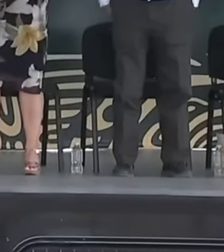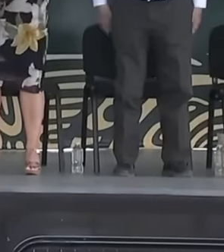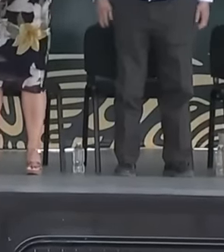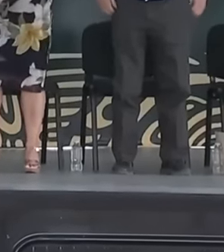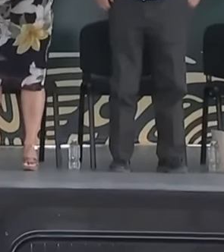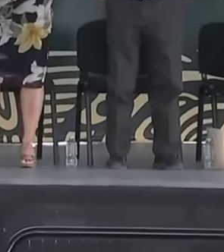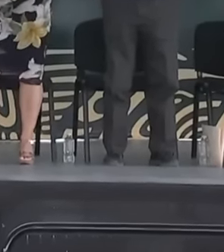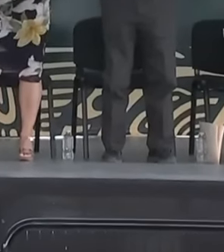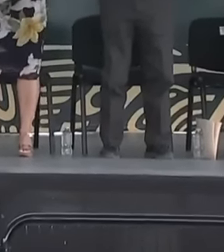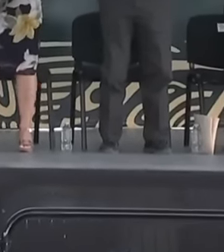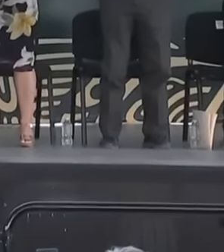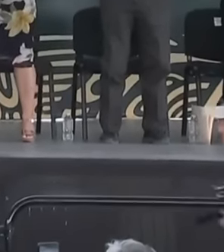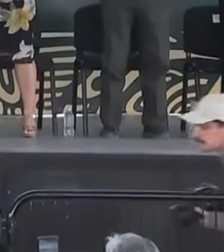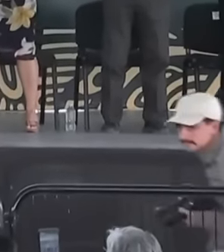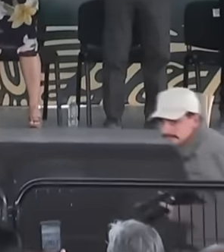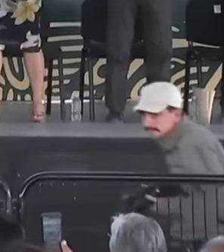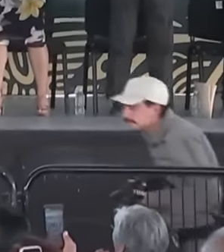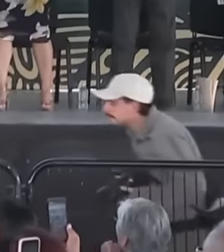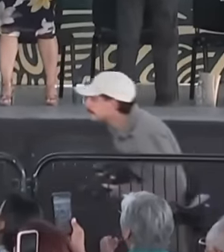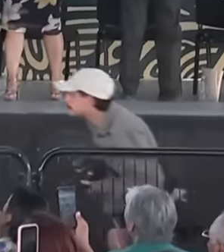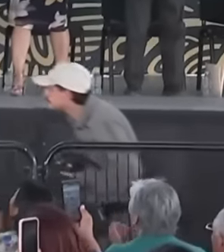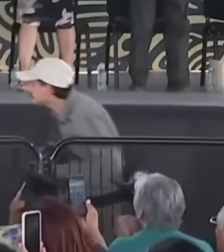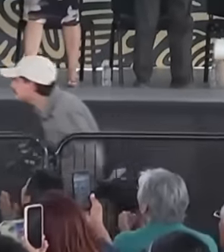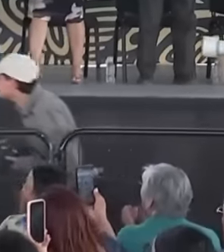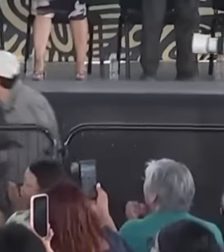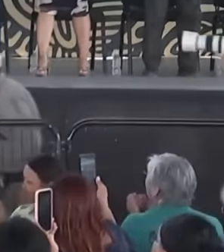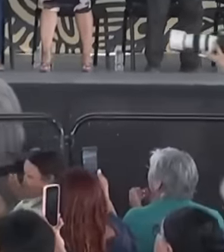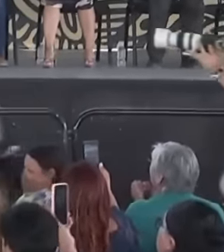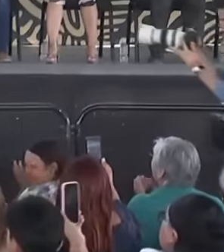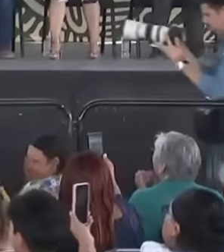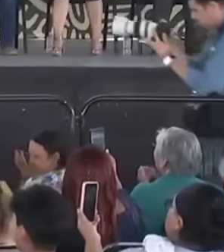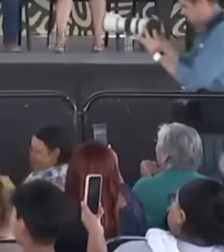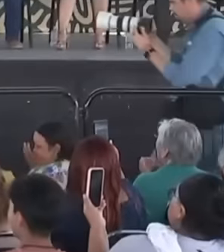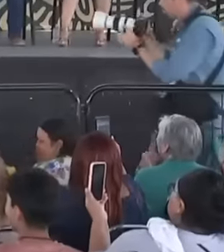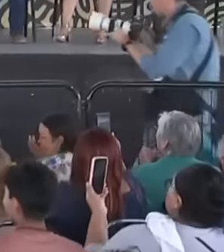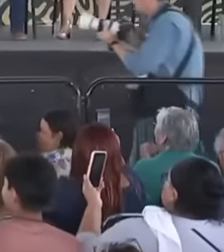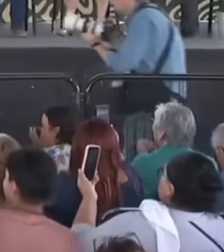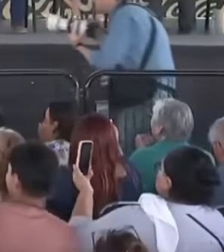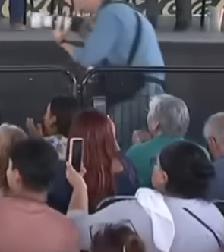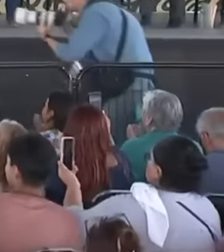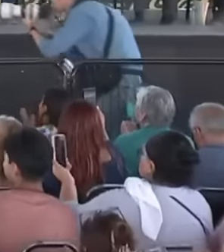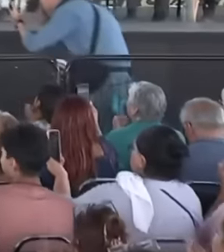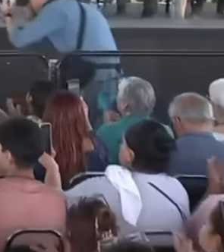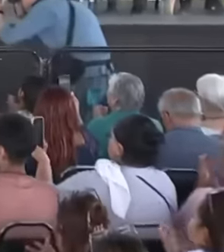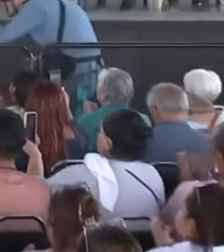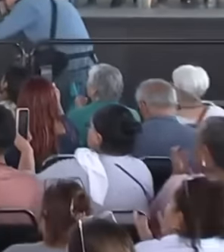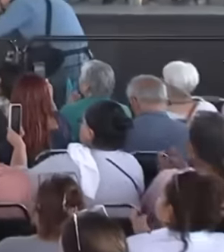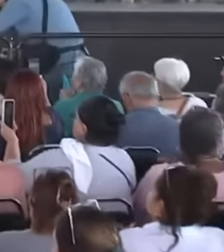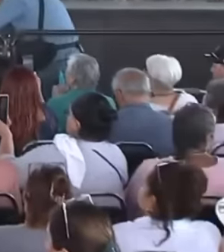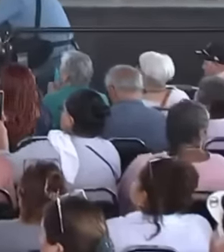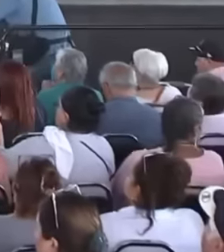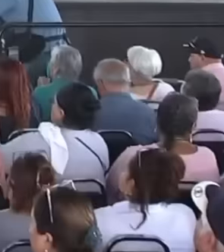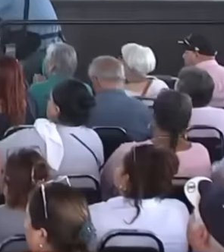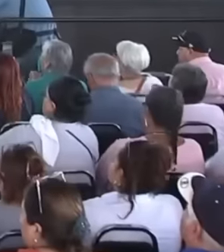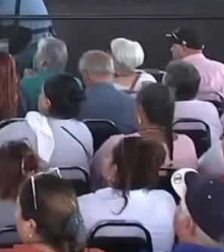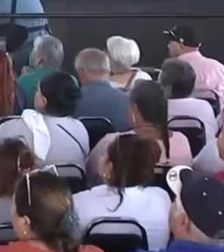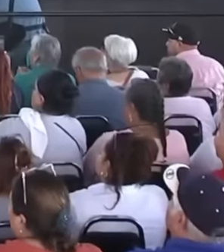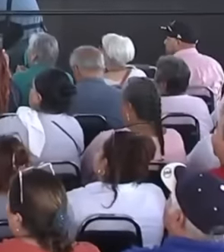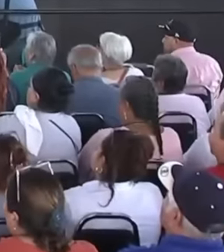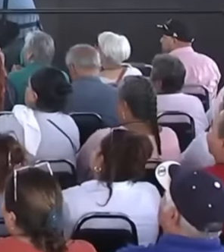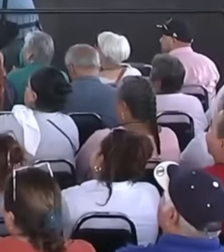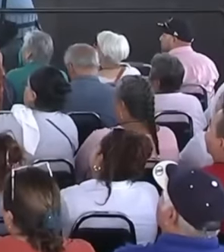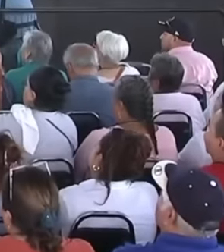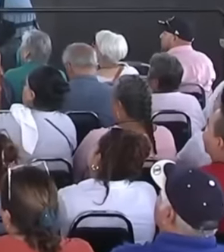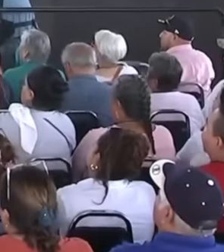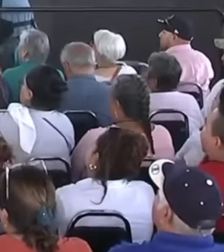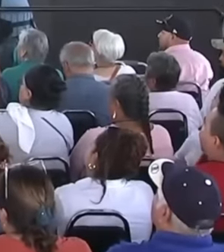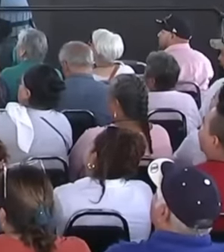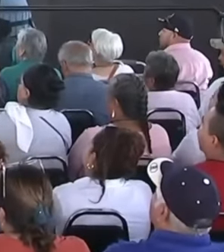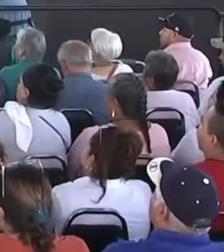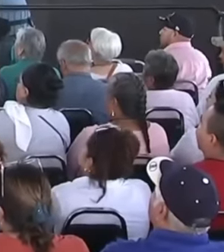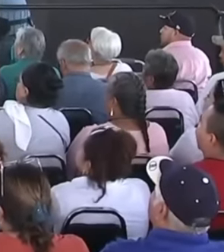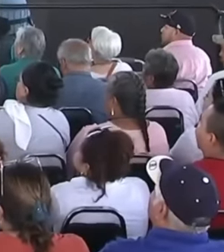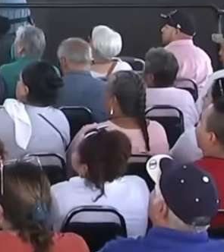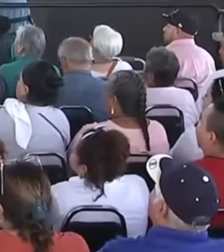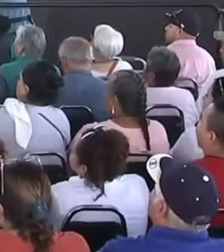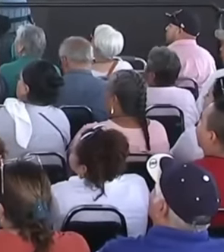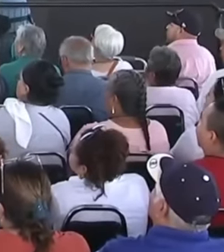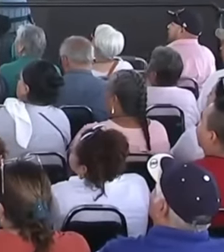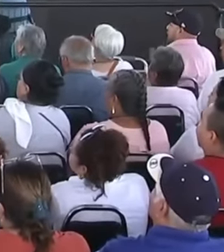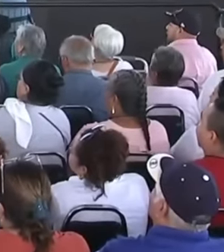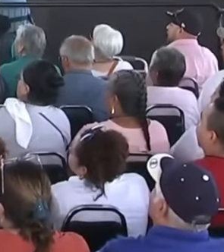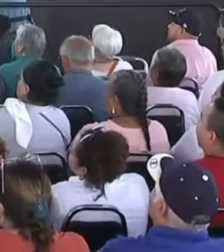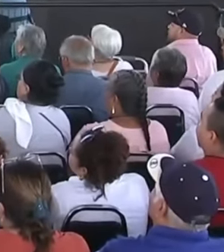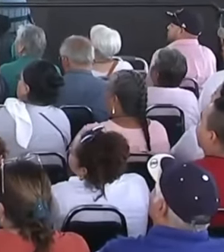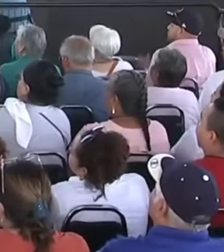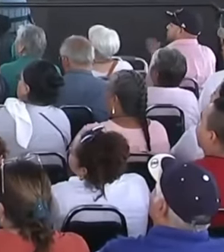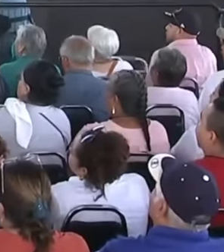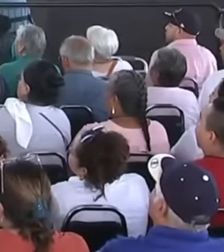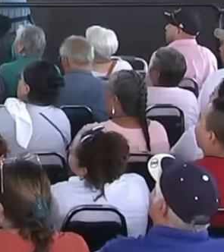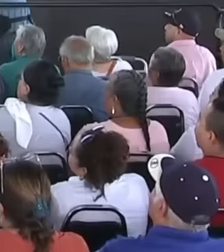Obrador, friends